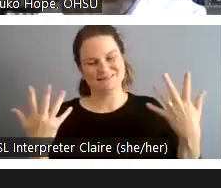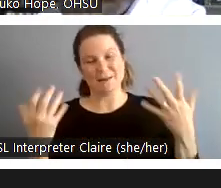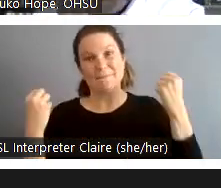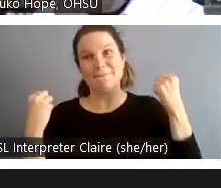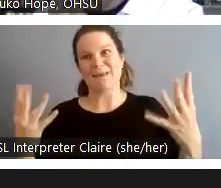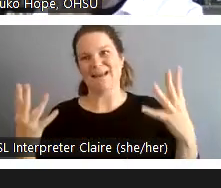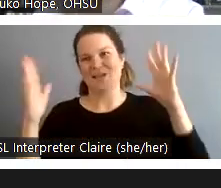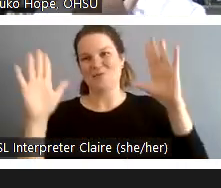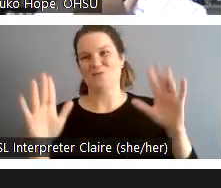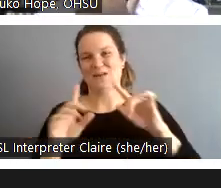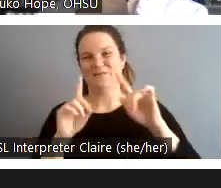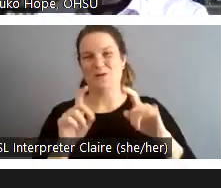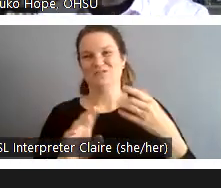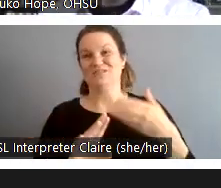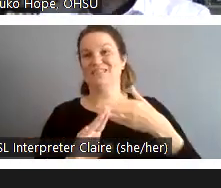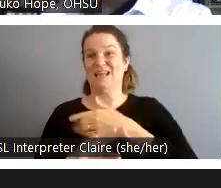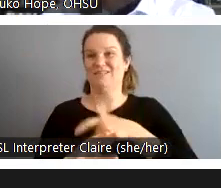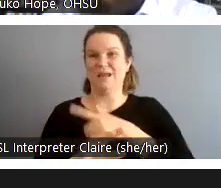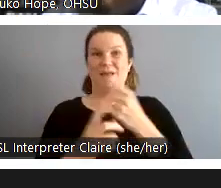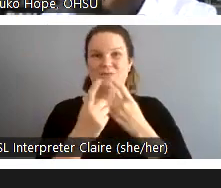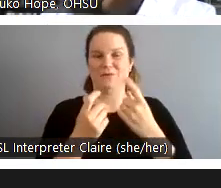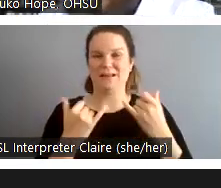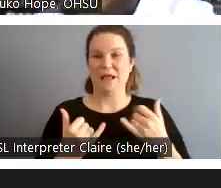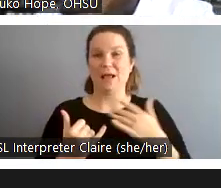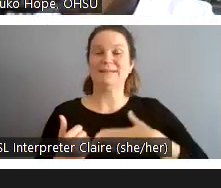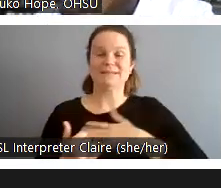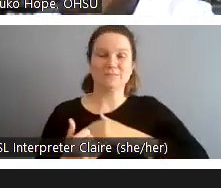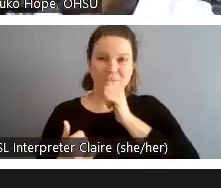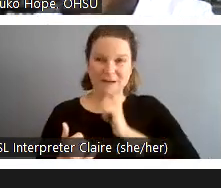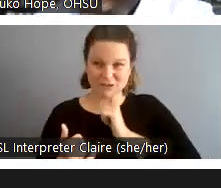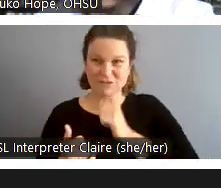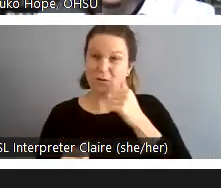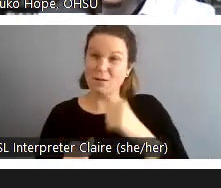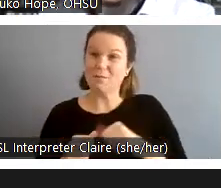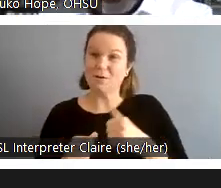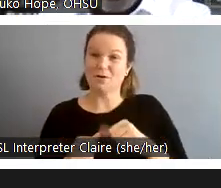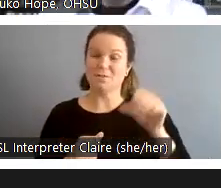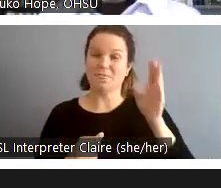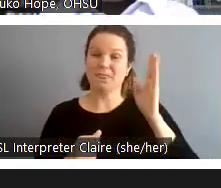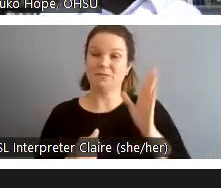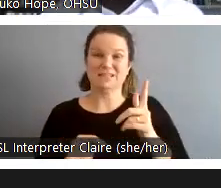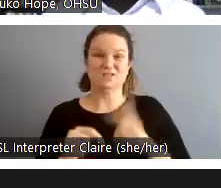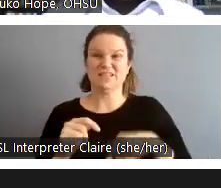ahead of time and are receiving now, so please be patient and remember that our